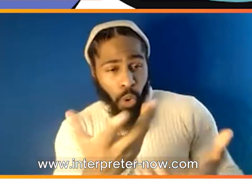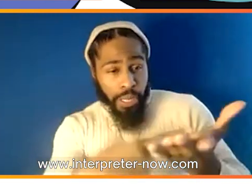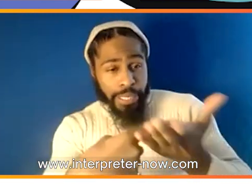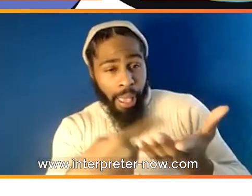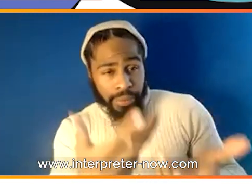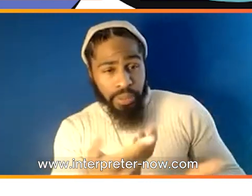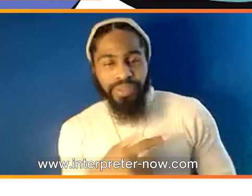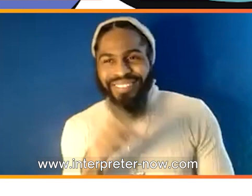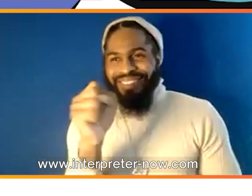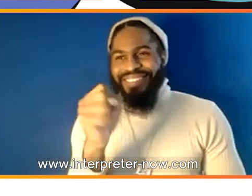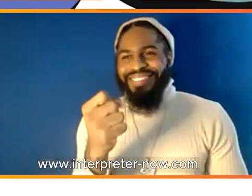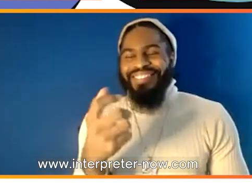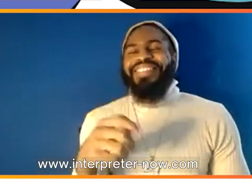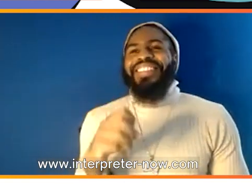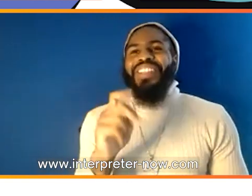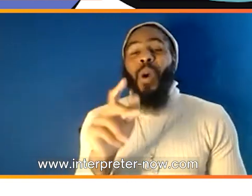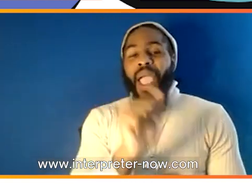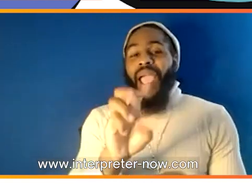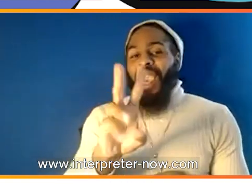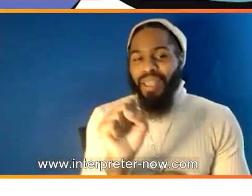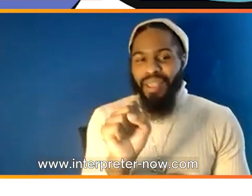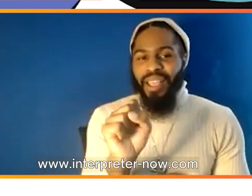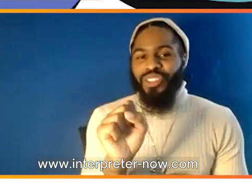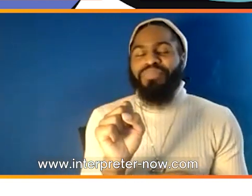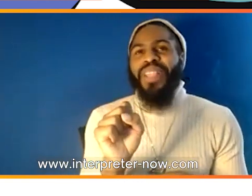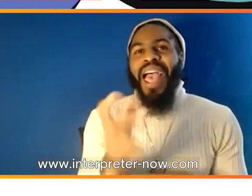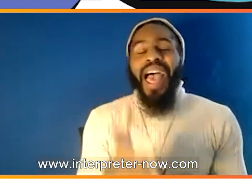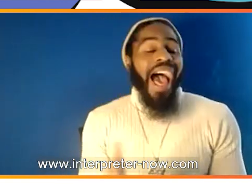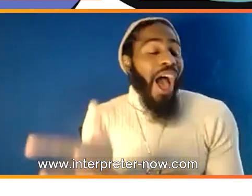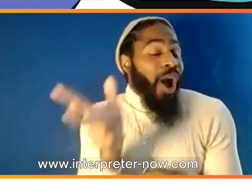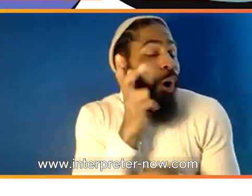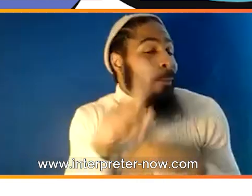Yeah, you bet. So again, back through AWS, through the grapevine, I learned of an